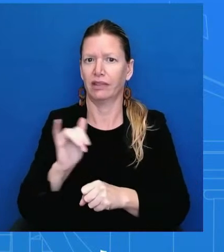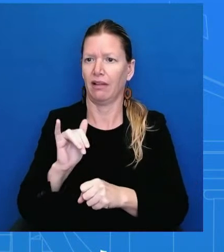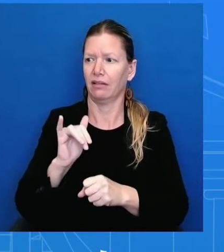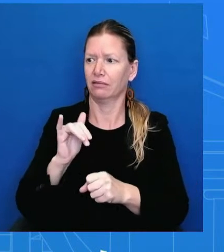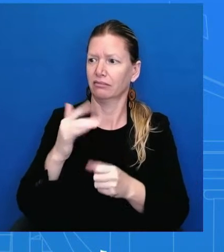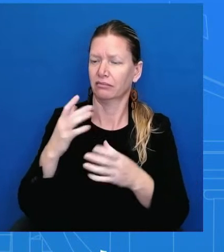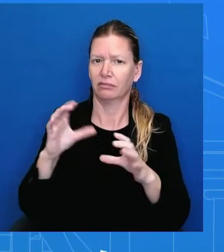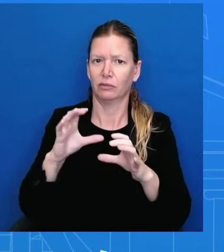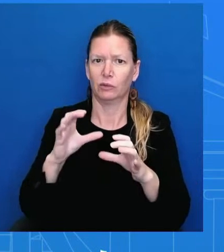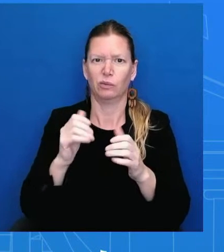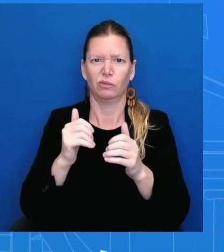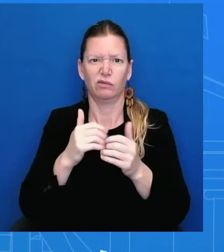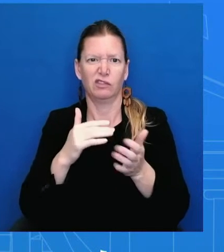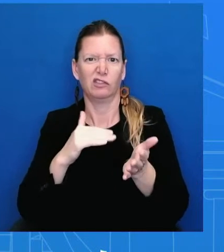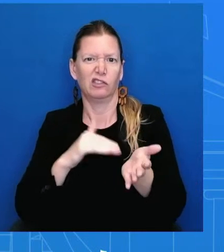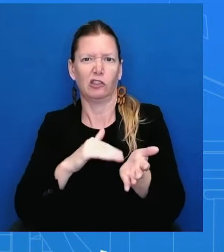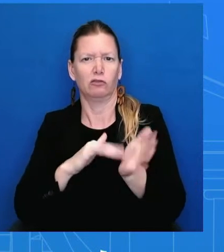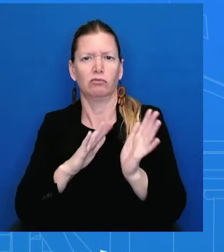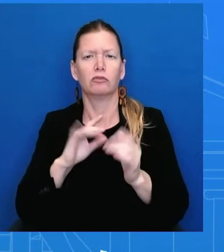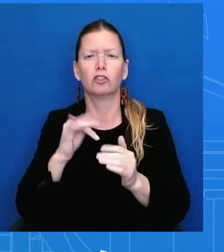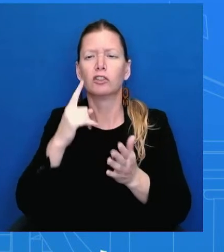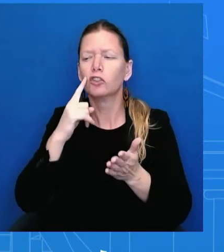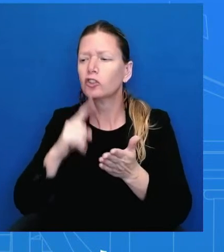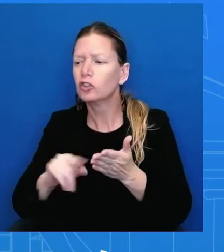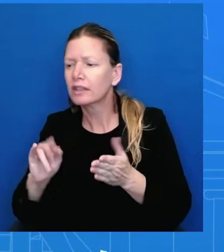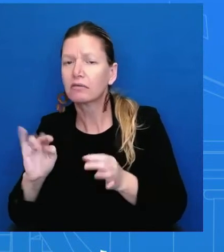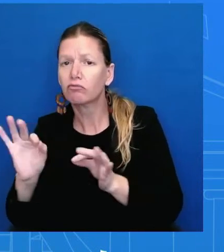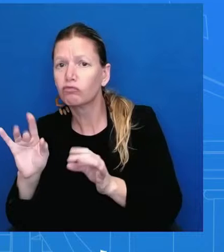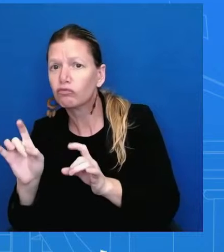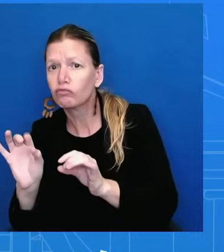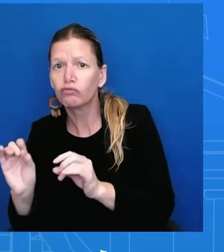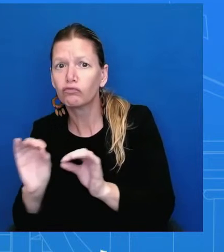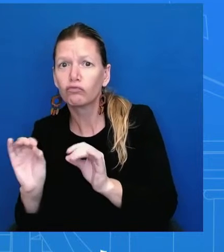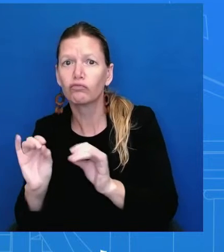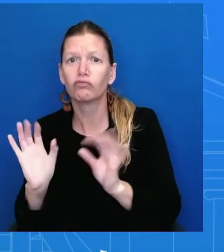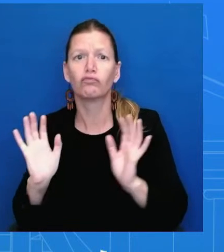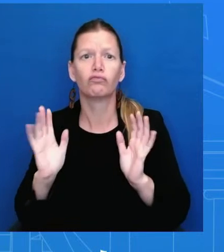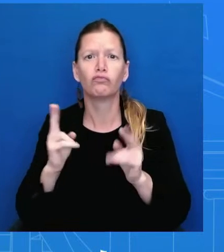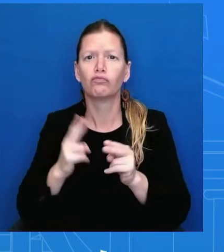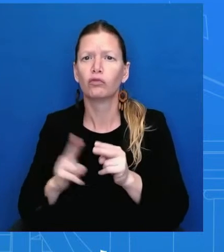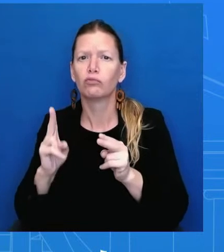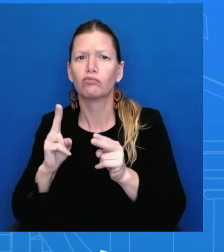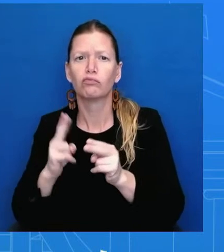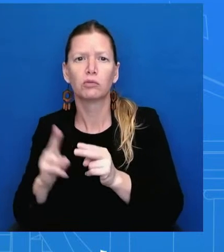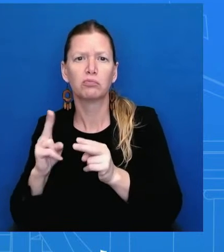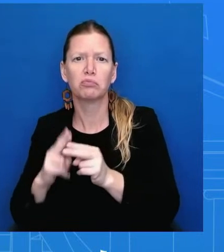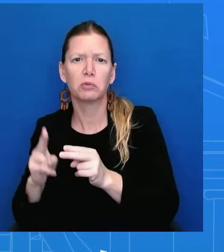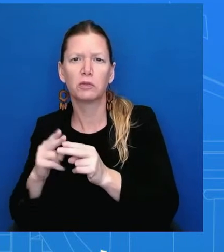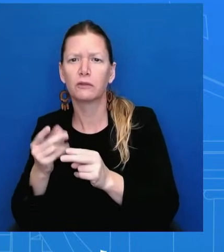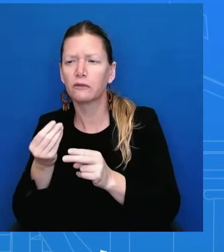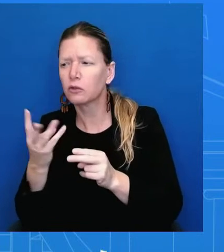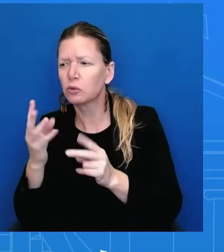And it was very quick. It was a couple of words that were spoken to each other. And that's how we were able to --